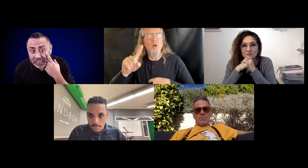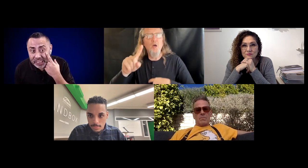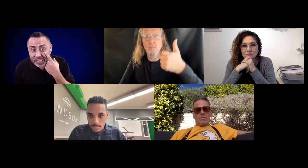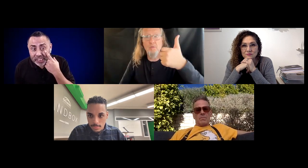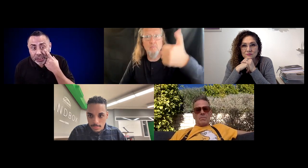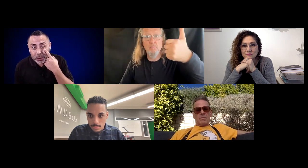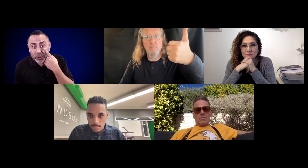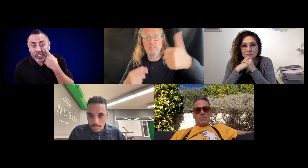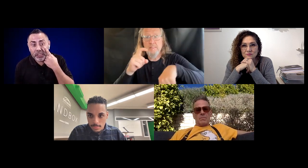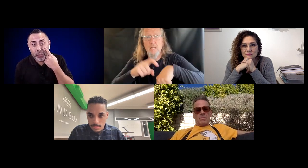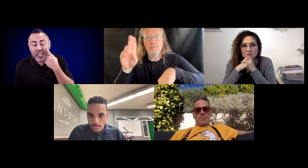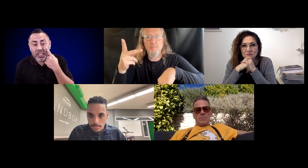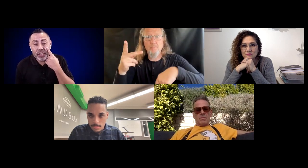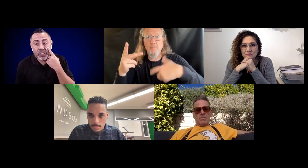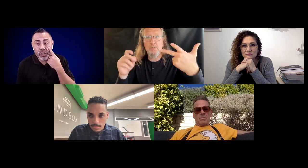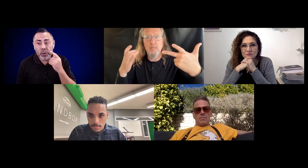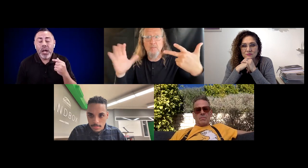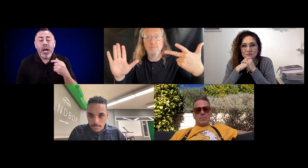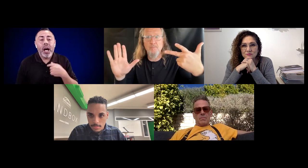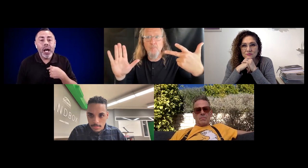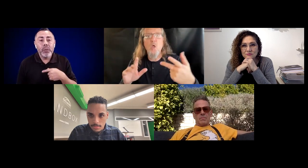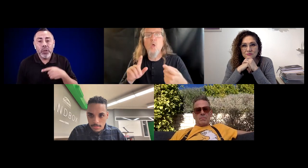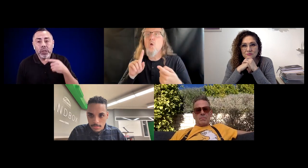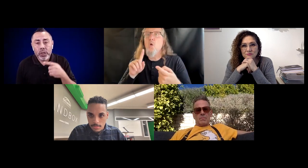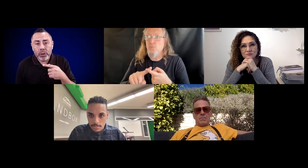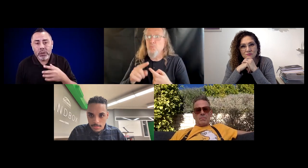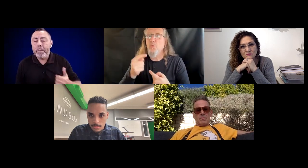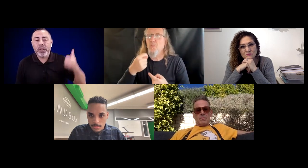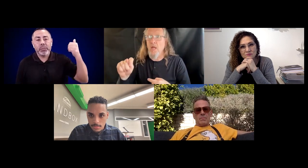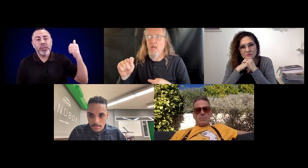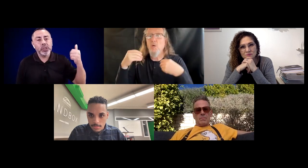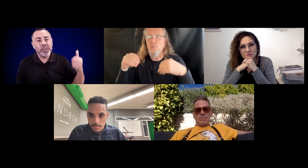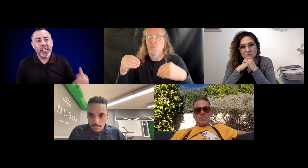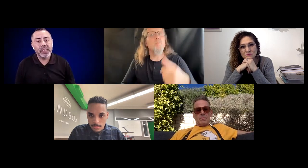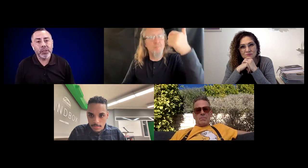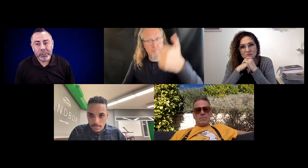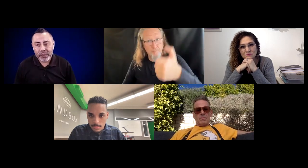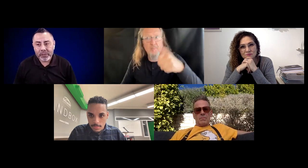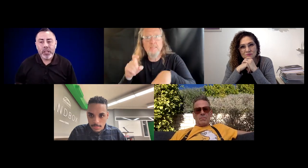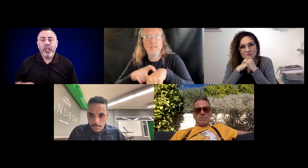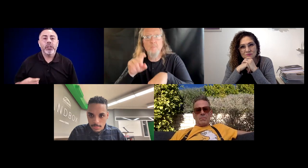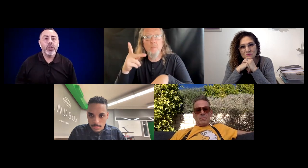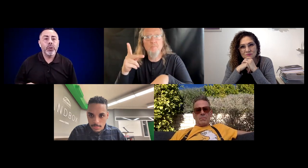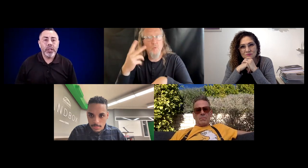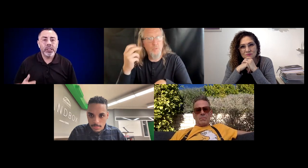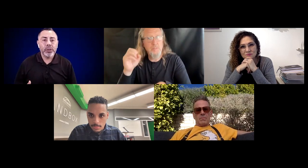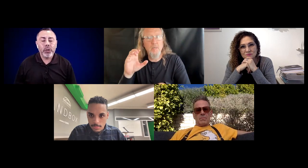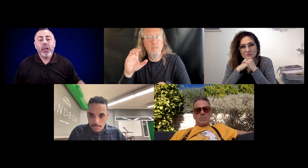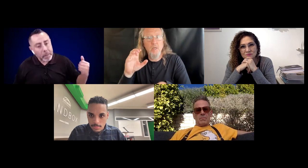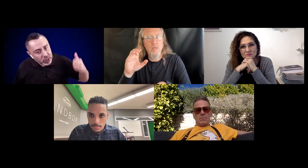So I will go. Boom! Those 3 seconds are up. To the store. Boom!